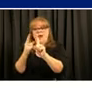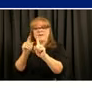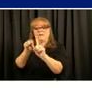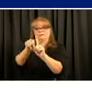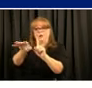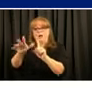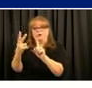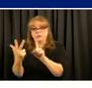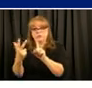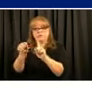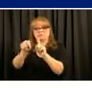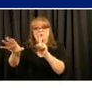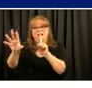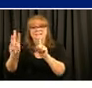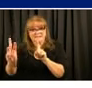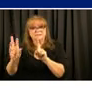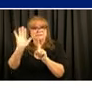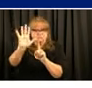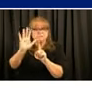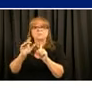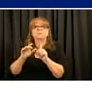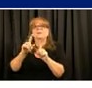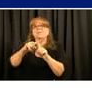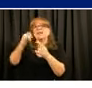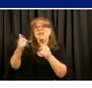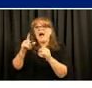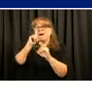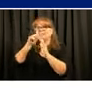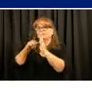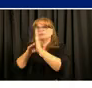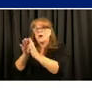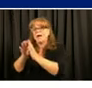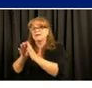place where we've seen declining hospitalizations in the state to a place where we're seeing